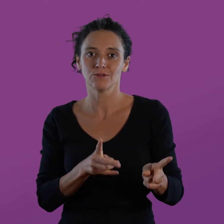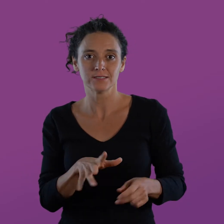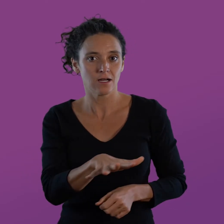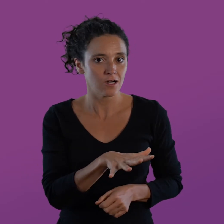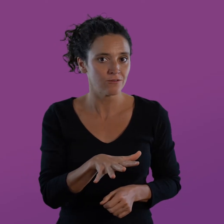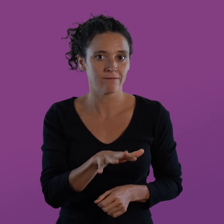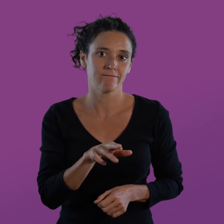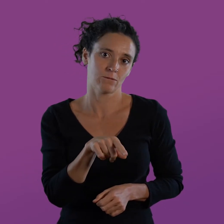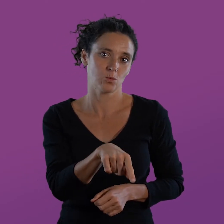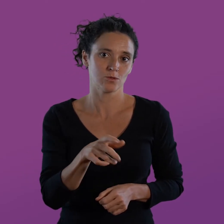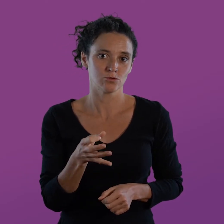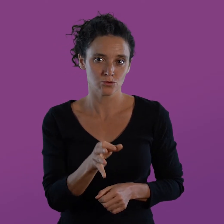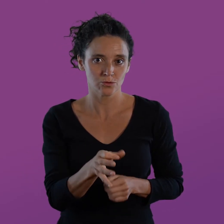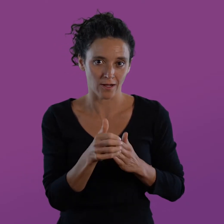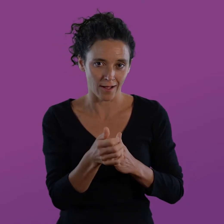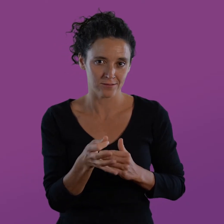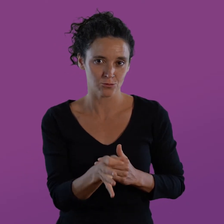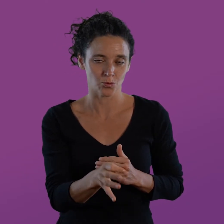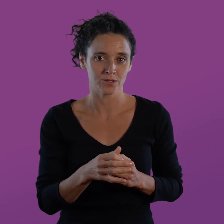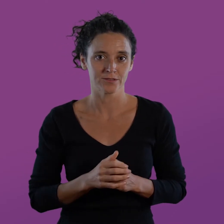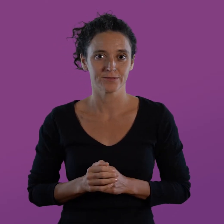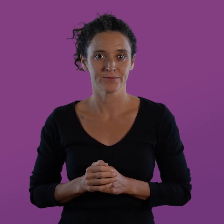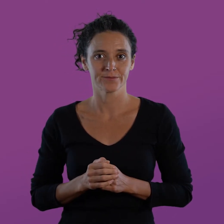We have protocols for assistance animals that include providing water, hygiene and appropriate rest areas.